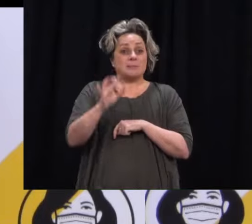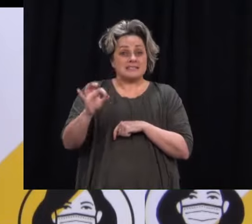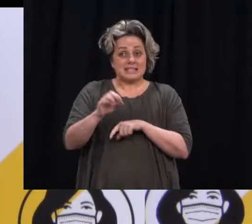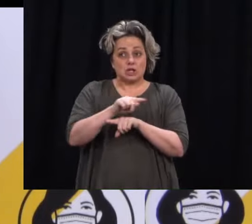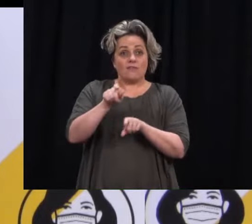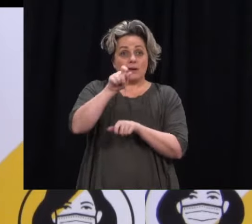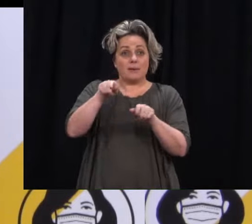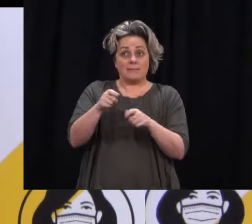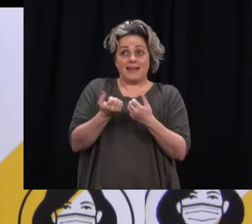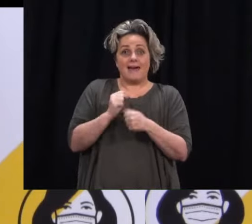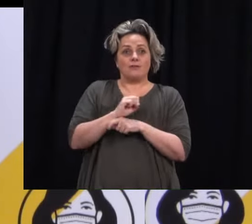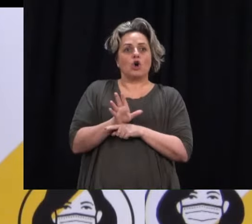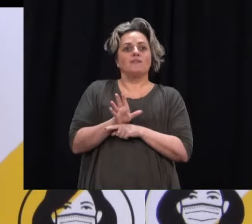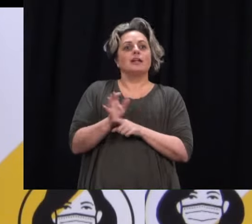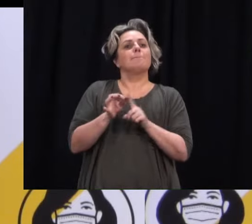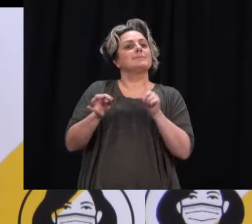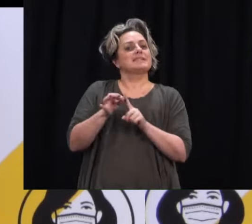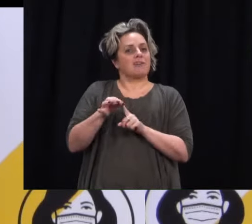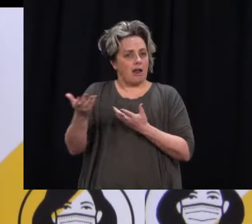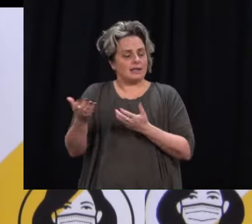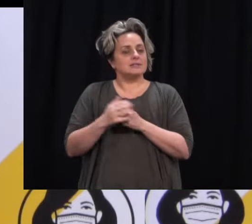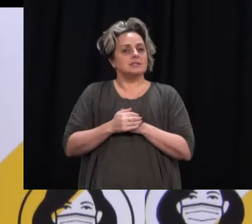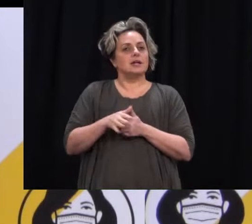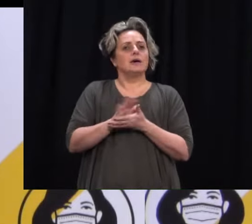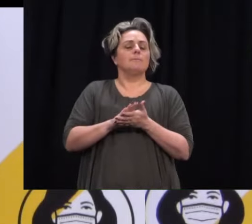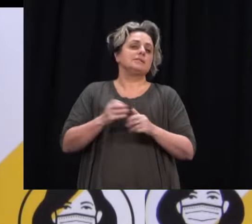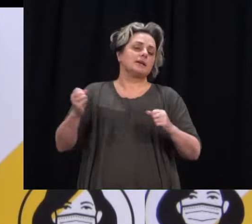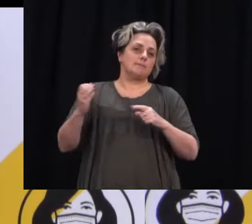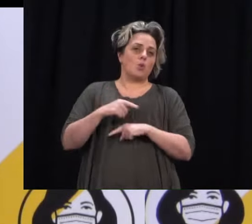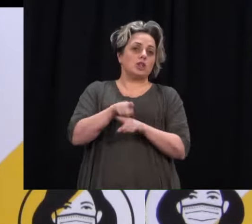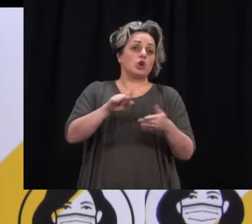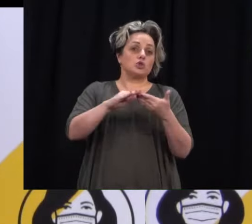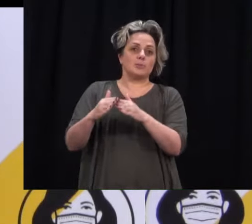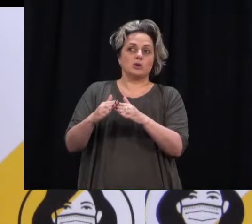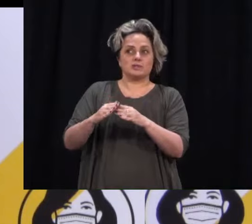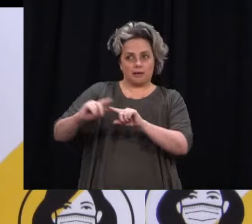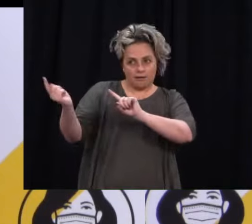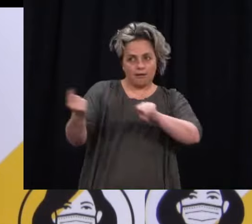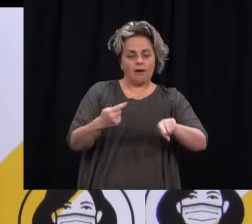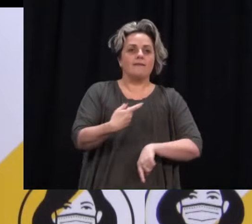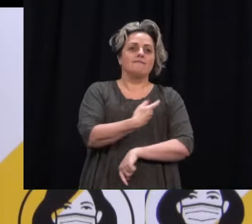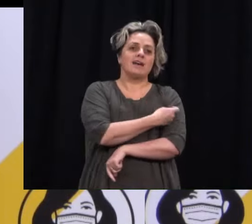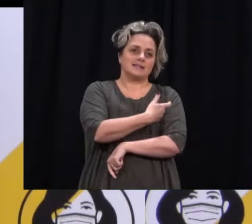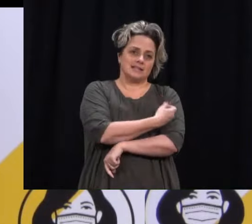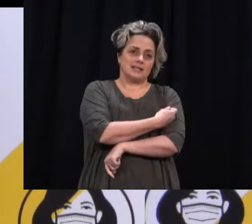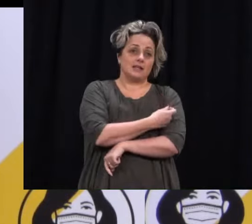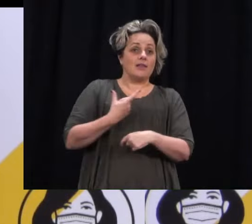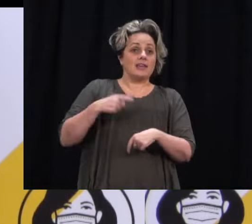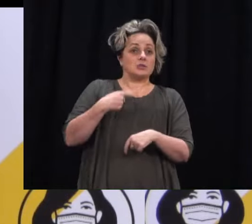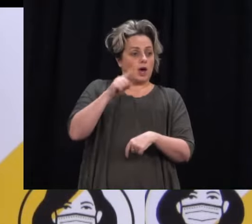if there is an outbreak. We are seeing in this outbreak over 50% of our cases are Pacific.